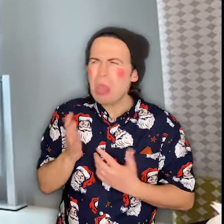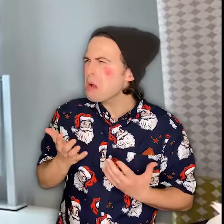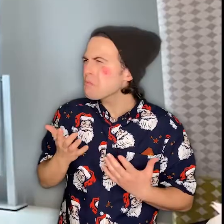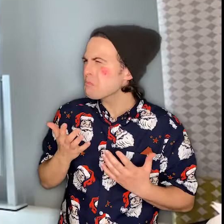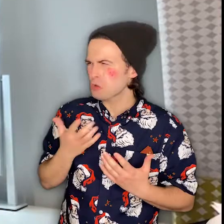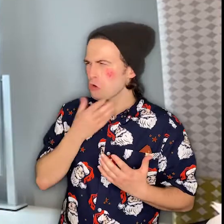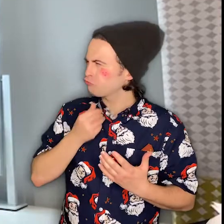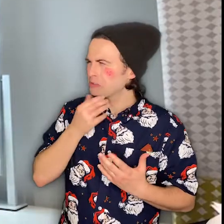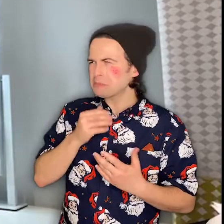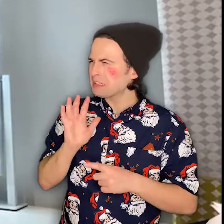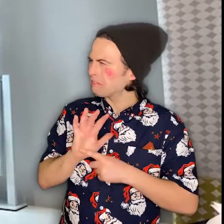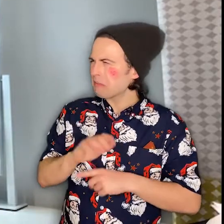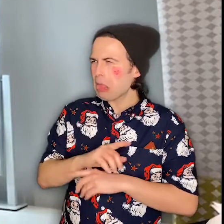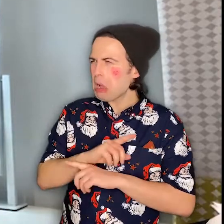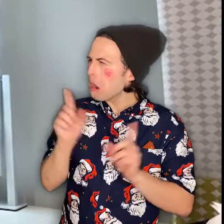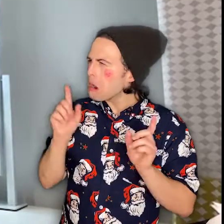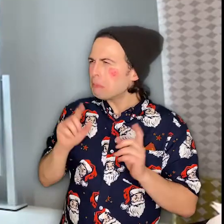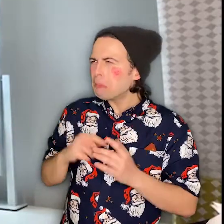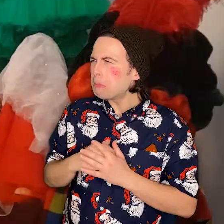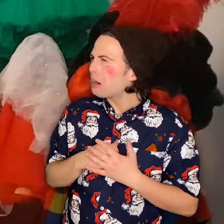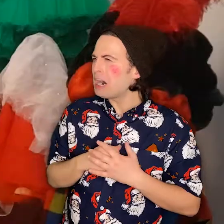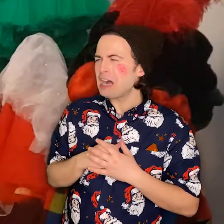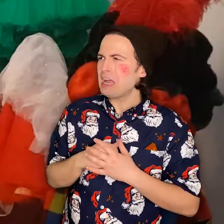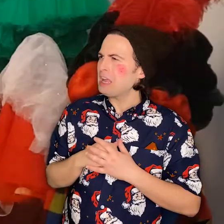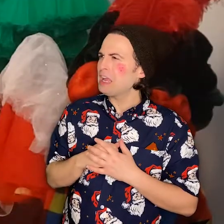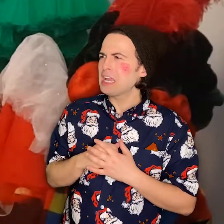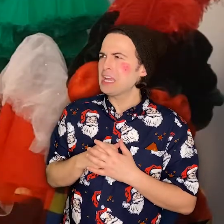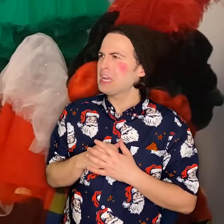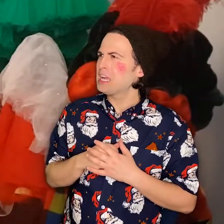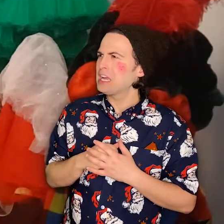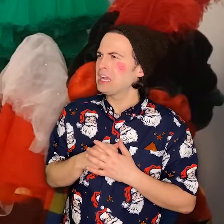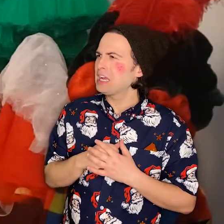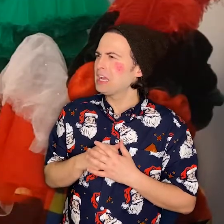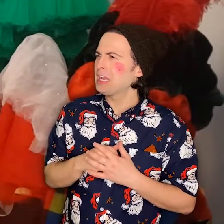Senga – How is it a Christmas movie? Helen – Well it takes twelve days to sit